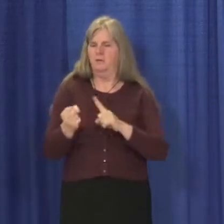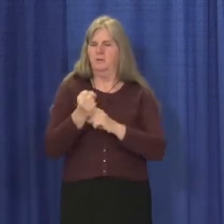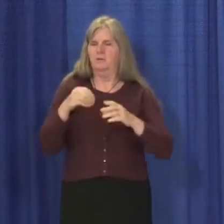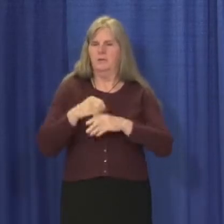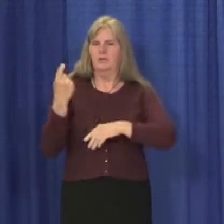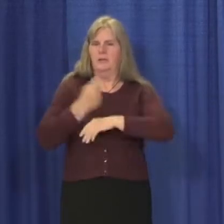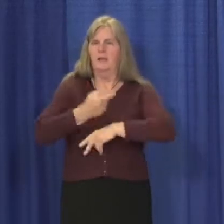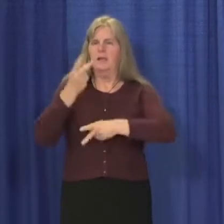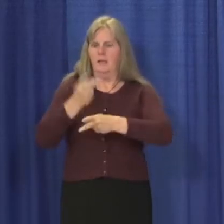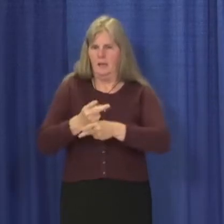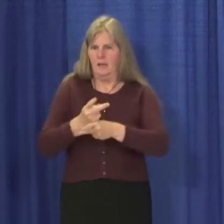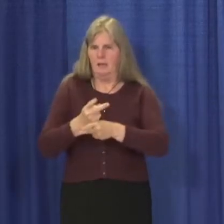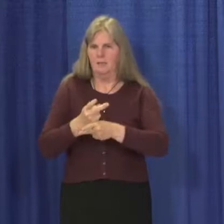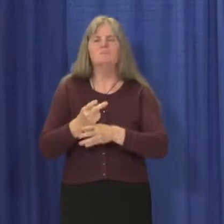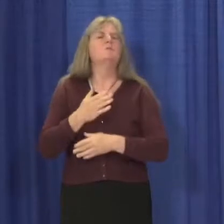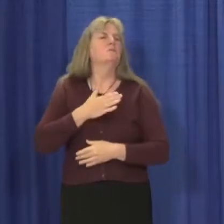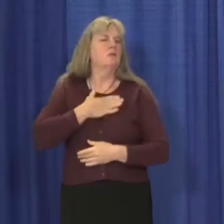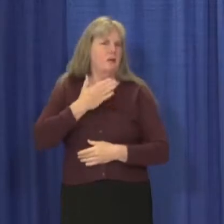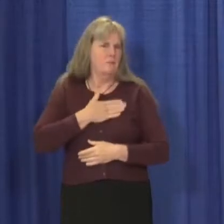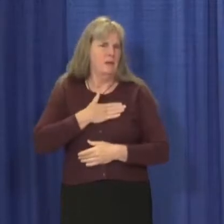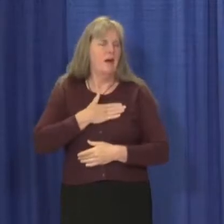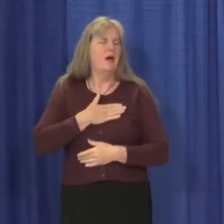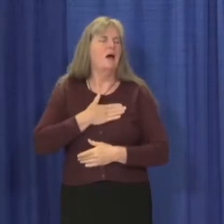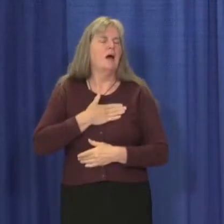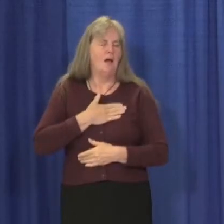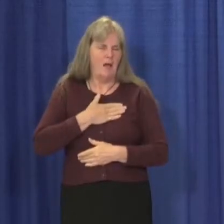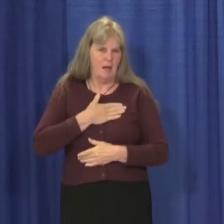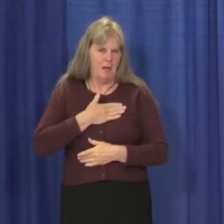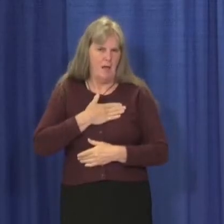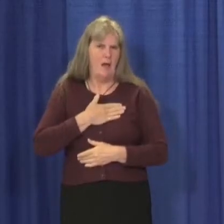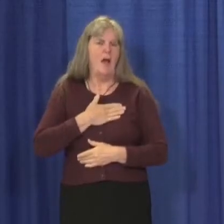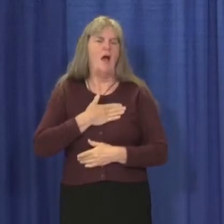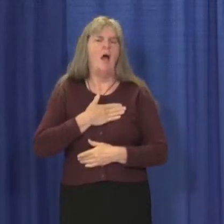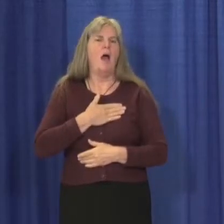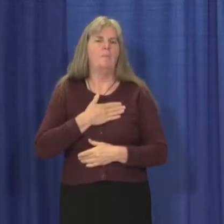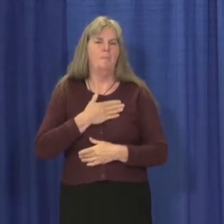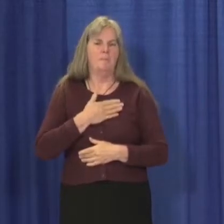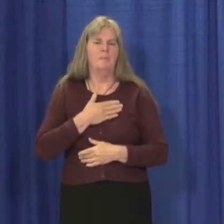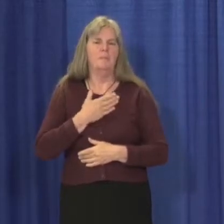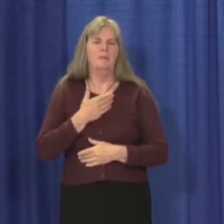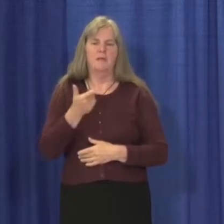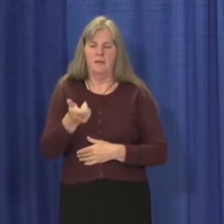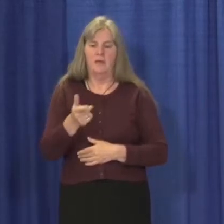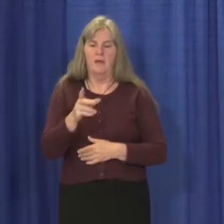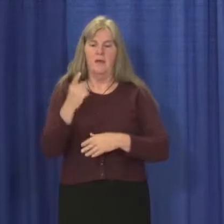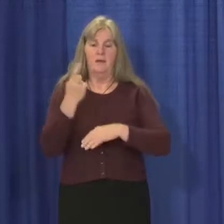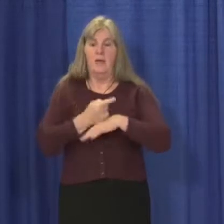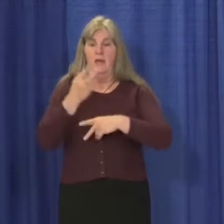Therefore I'm pleased to add to the premier's comments around the daycares and with them under